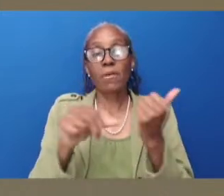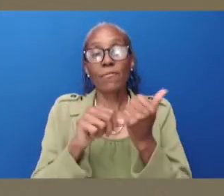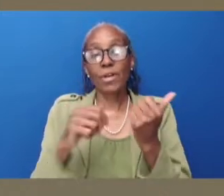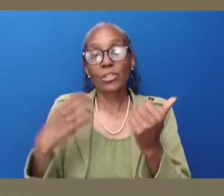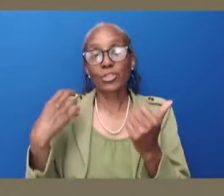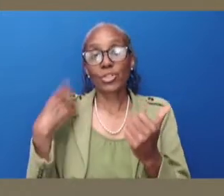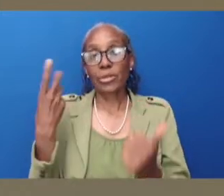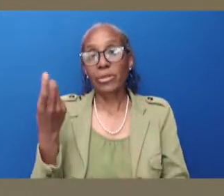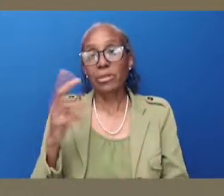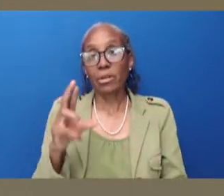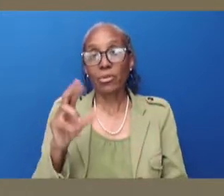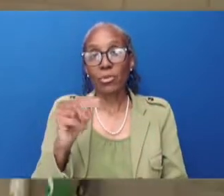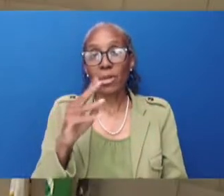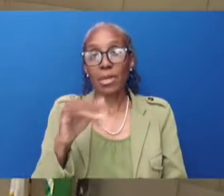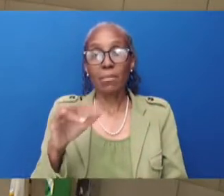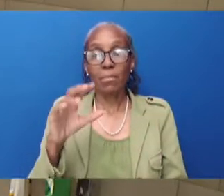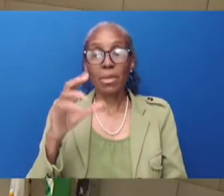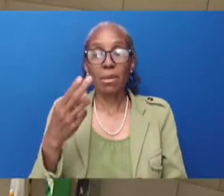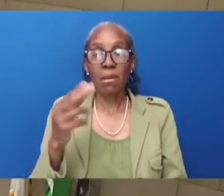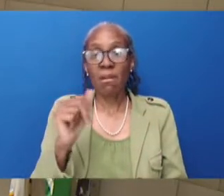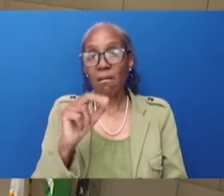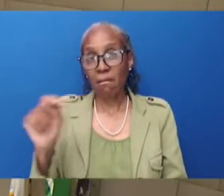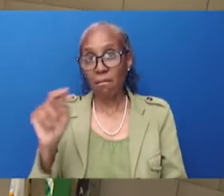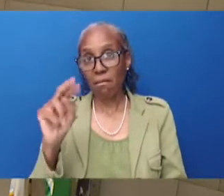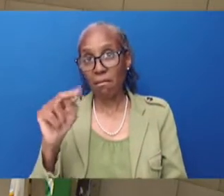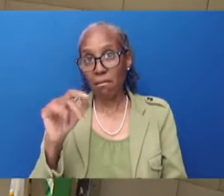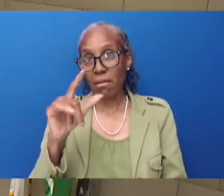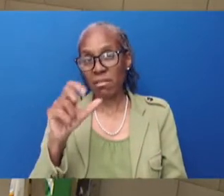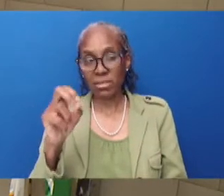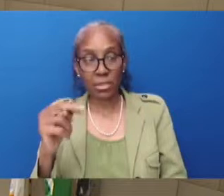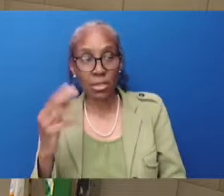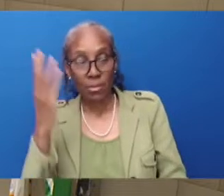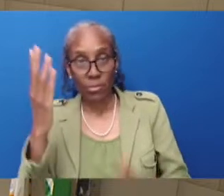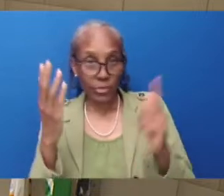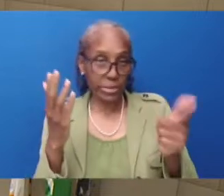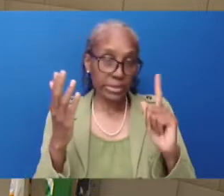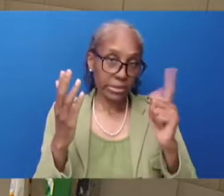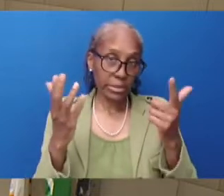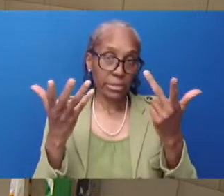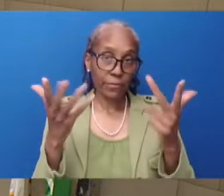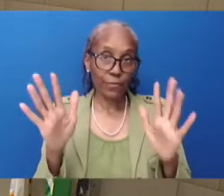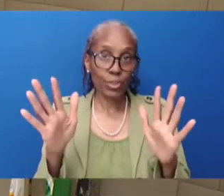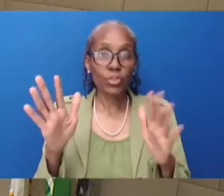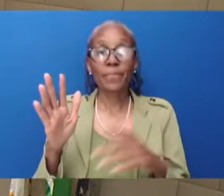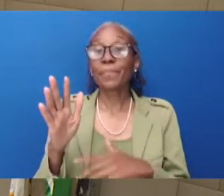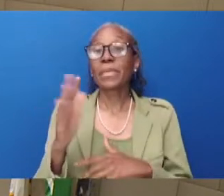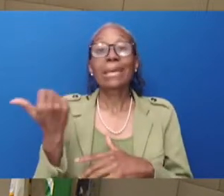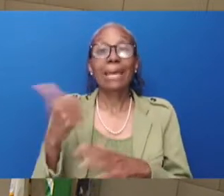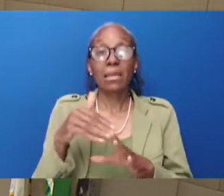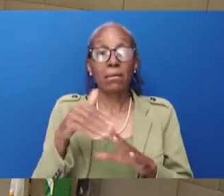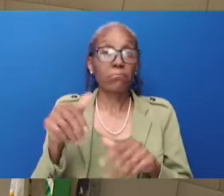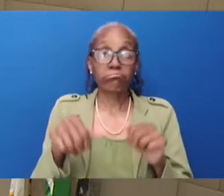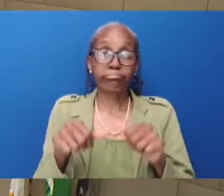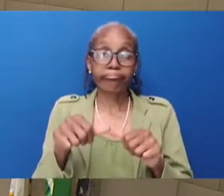NEVAZEN ELIGIBLE FOR APPOINTMENT, ALL RECOMMENDED BY THE VICE-CHAIR, DR. AMY HAHN NELSON. SO MOVED.